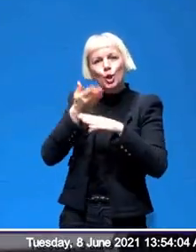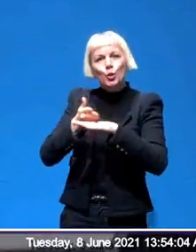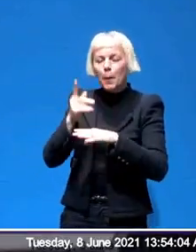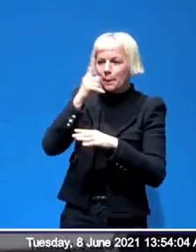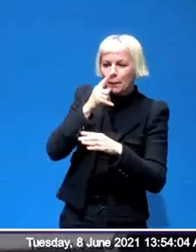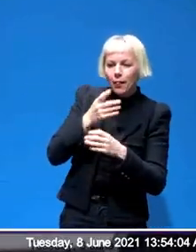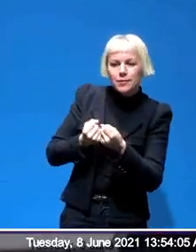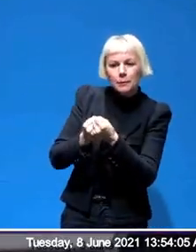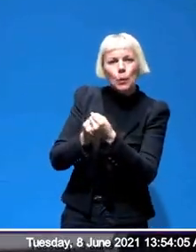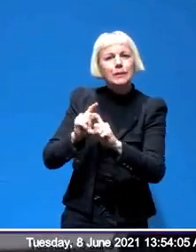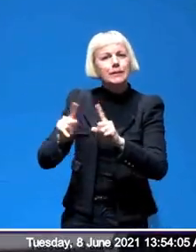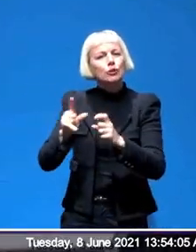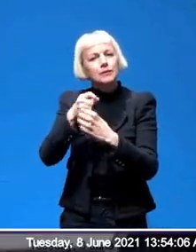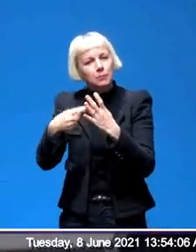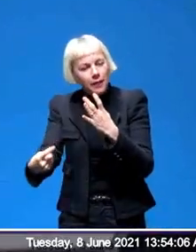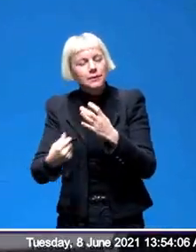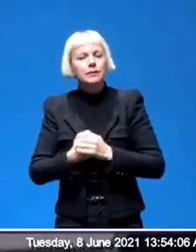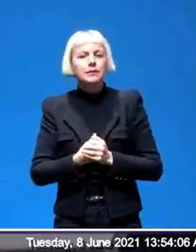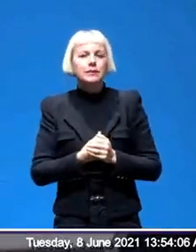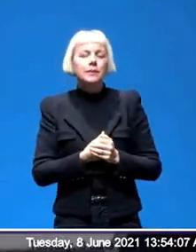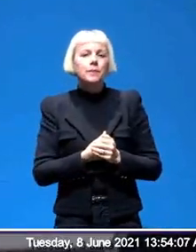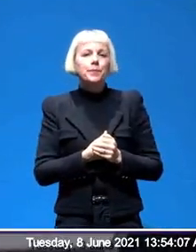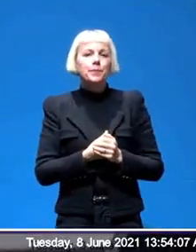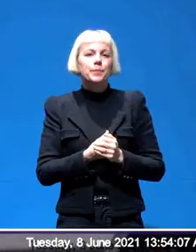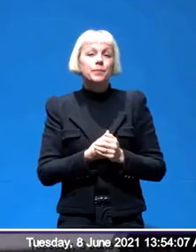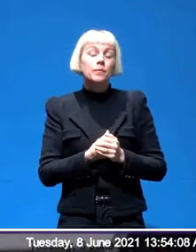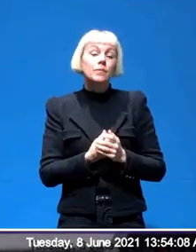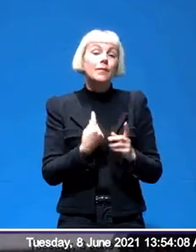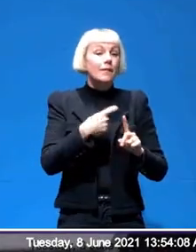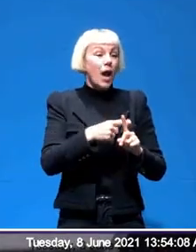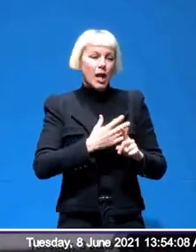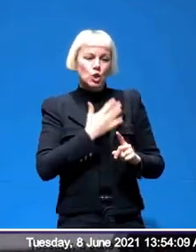types of disabilities, and also I didn't want a culture where staff